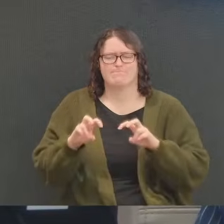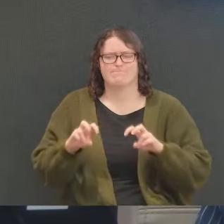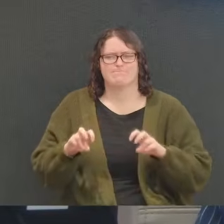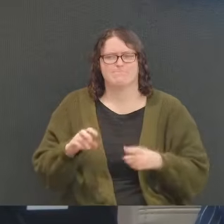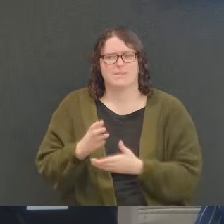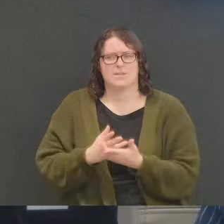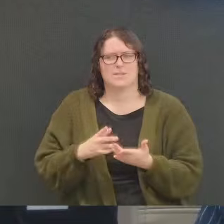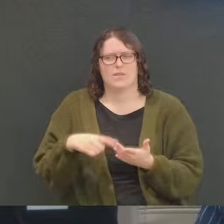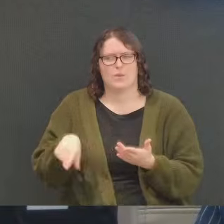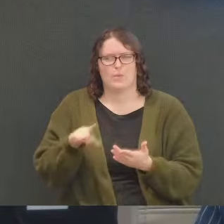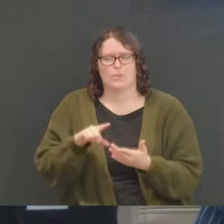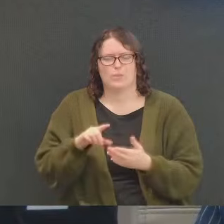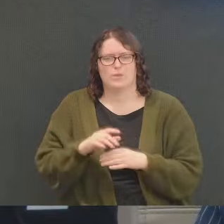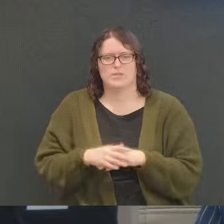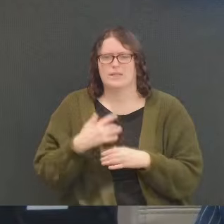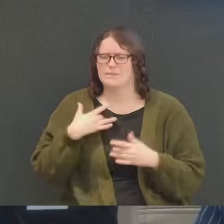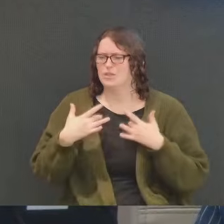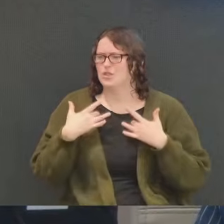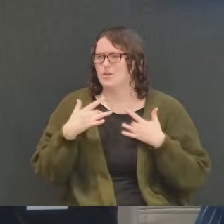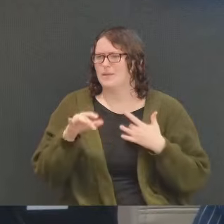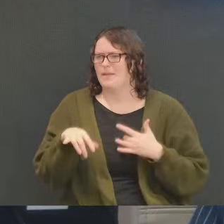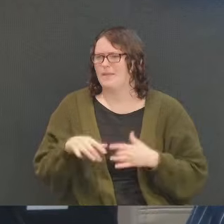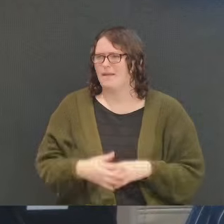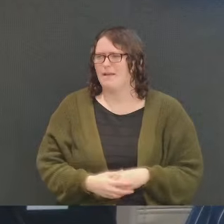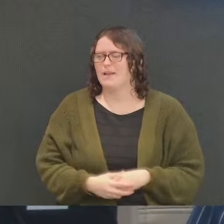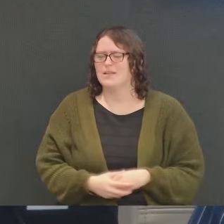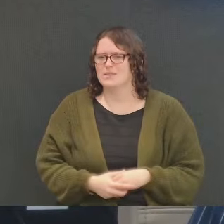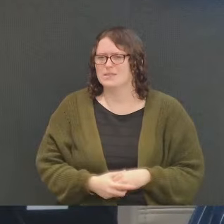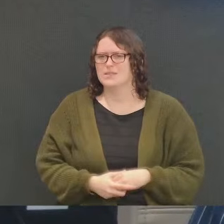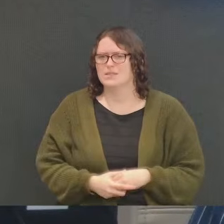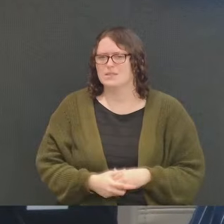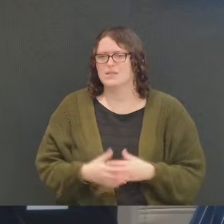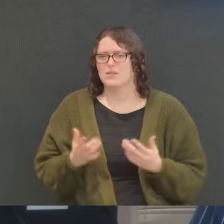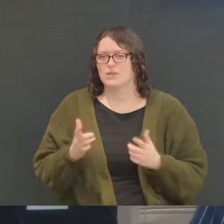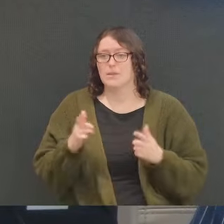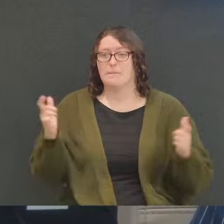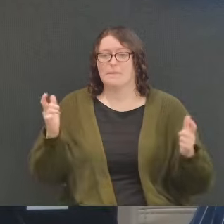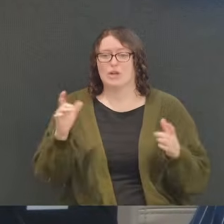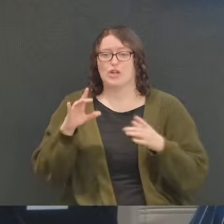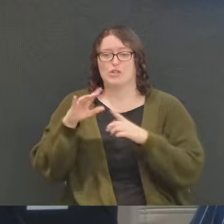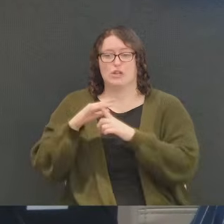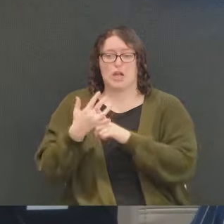because I have concerns about that. U, so from a larger context, I want to look at some. Yeah,